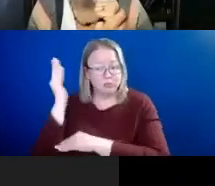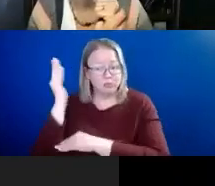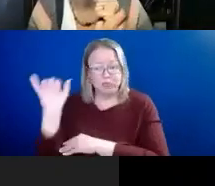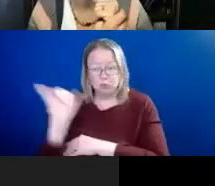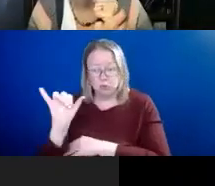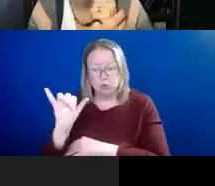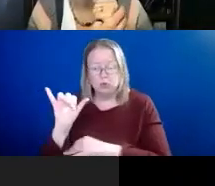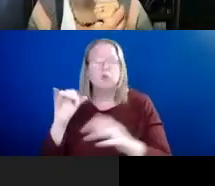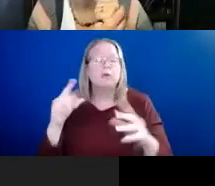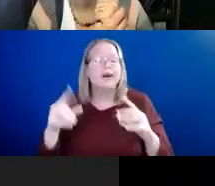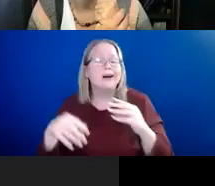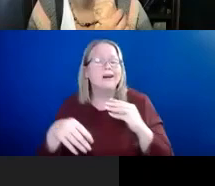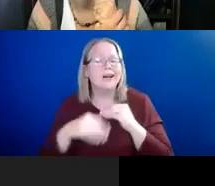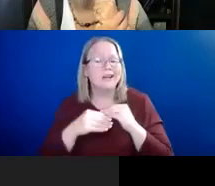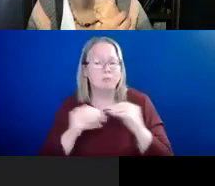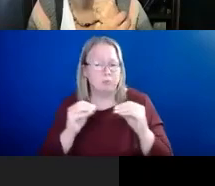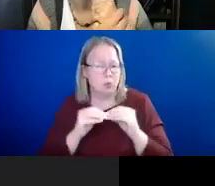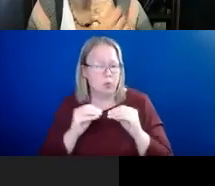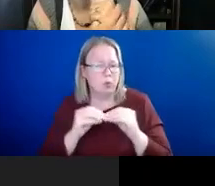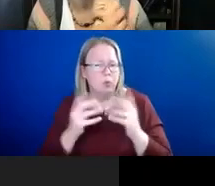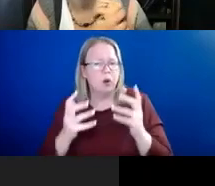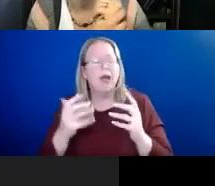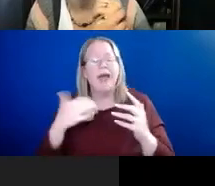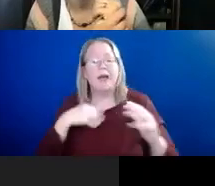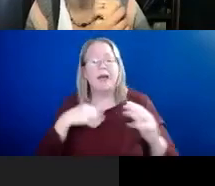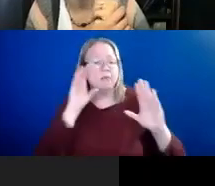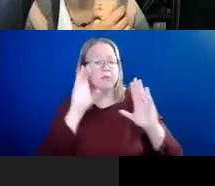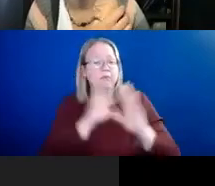It goes beyond that. 13:19:05 I have an image on the slide of a